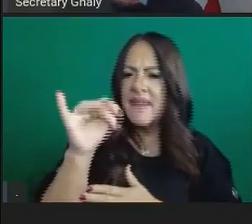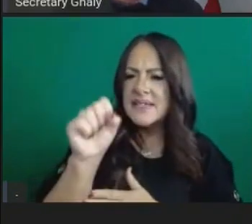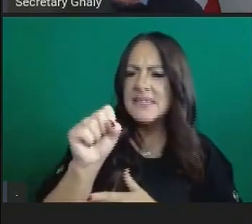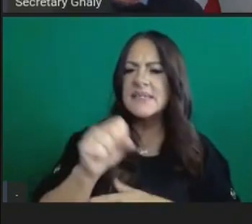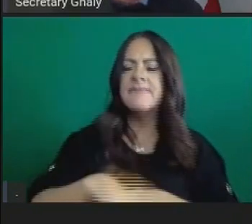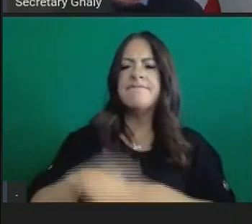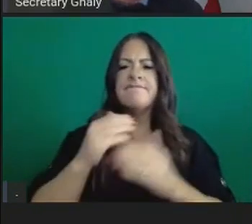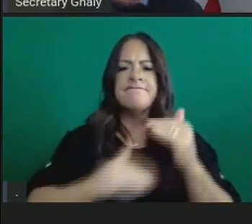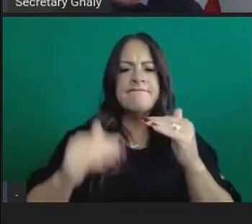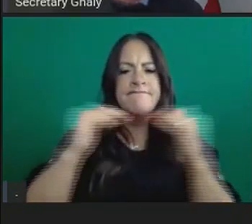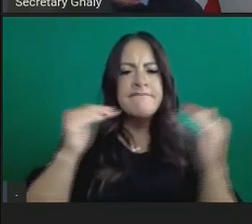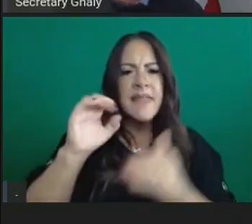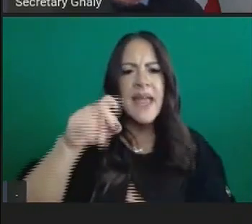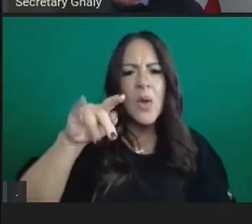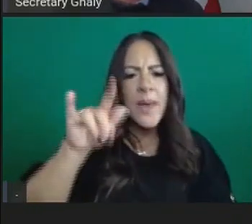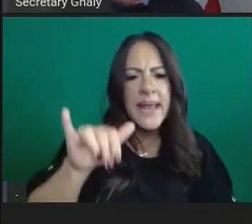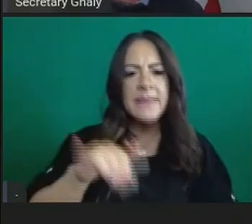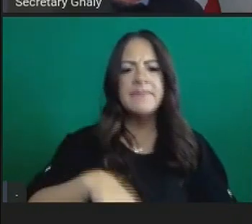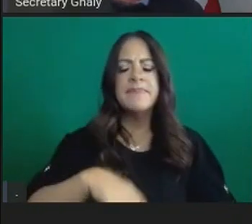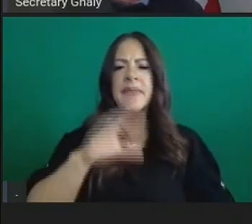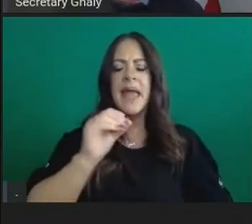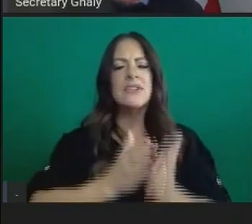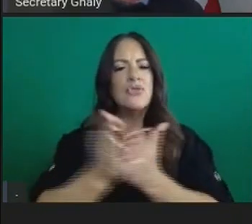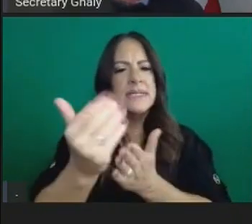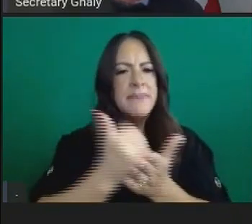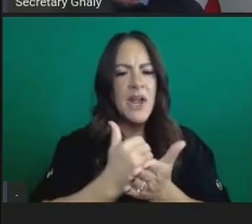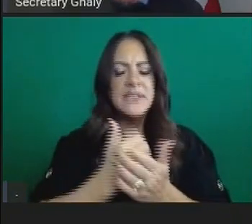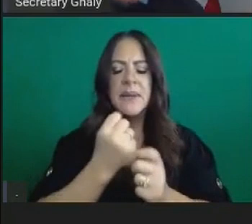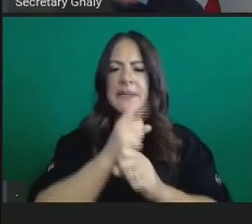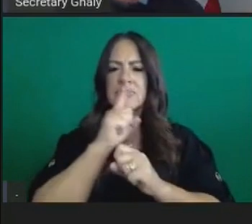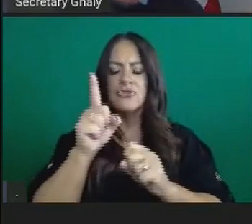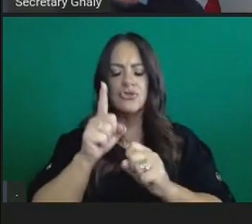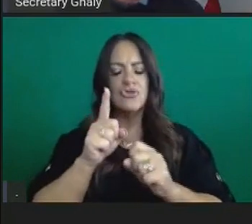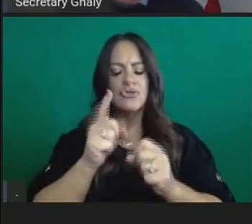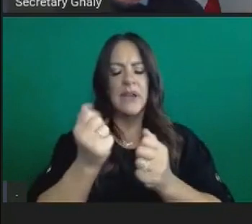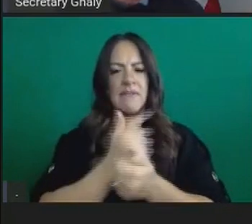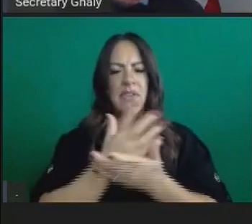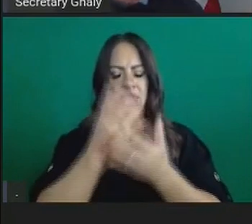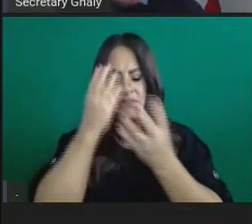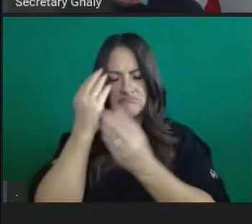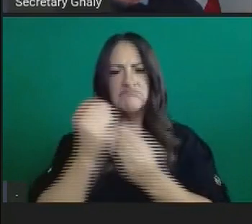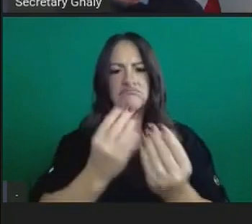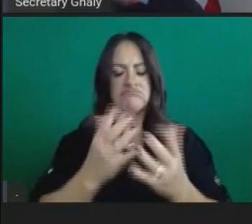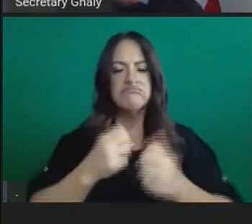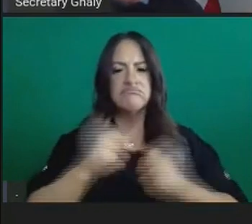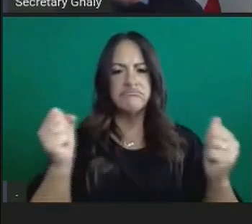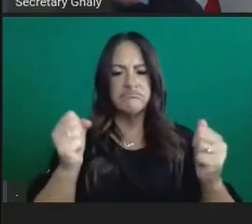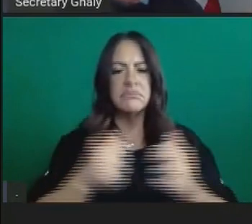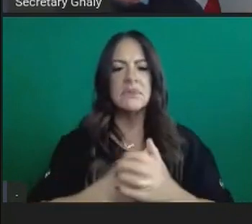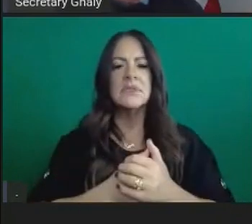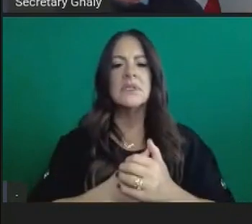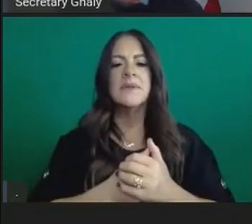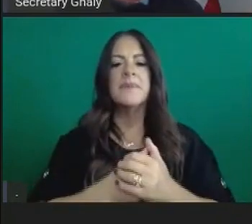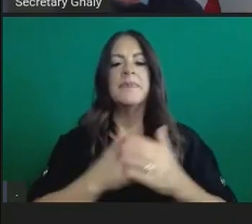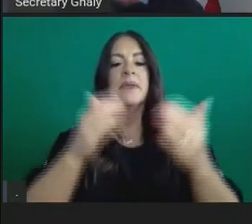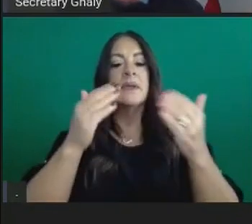NEEDS TO BE GUIDED BY ETHICS, AND IN A TRANSPARENT WAY. IF HOSPITALS -- IF INDIVIDUAL